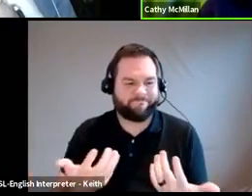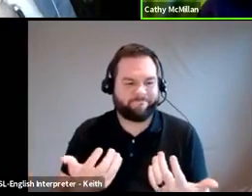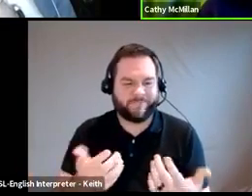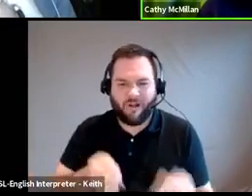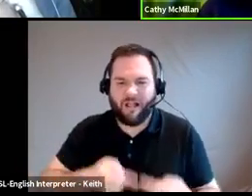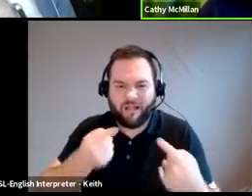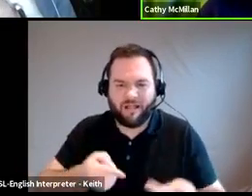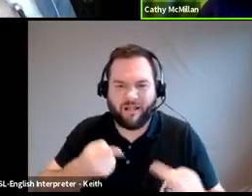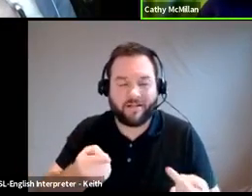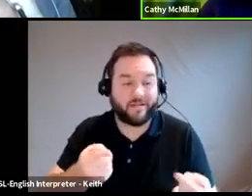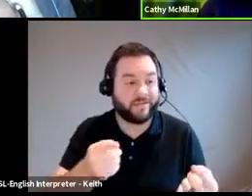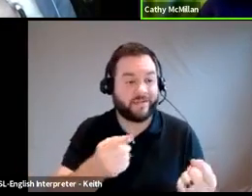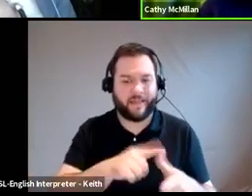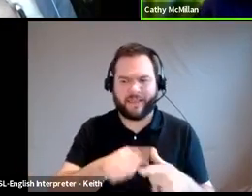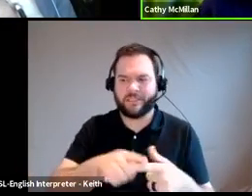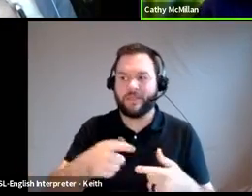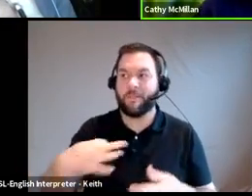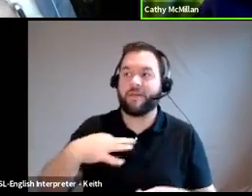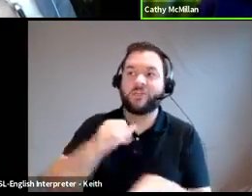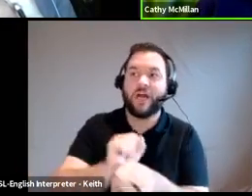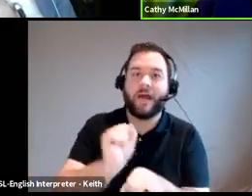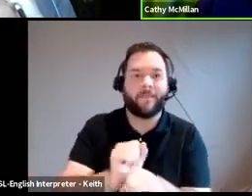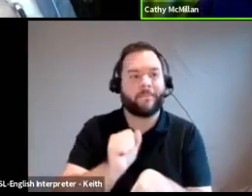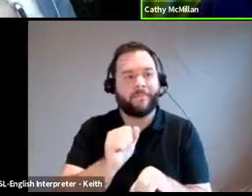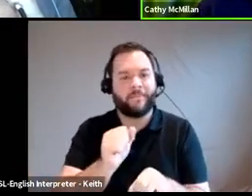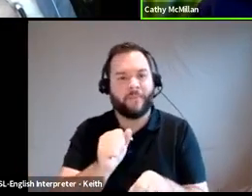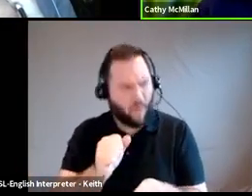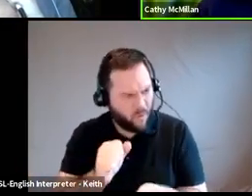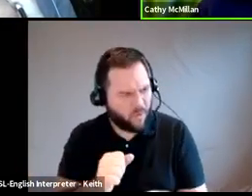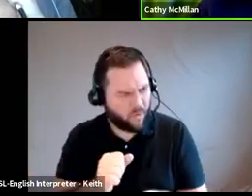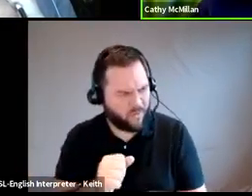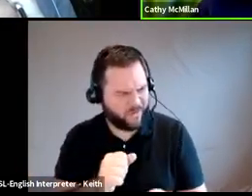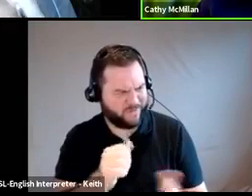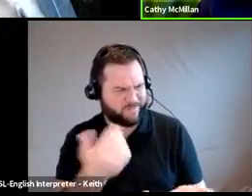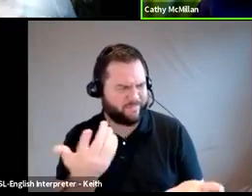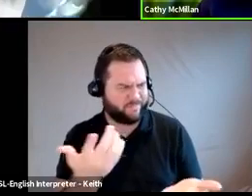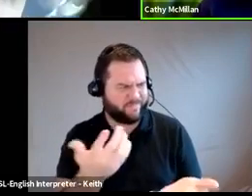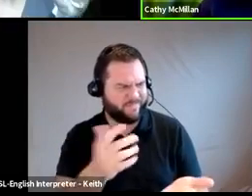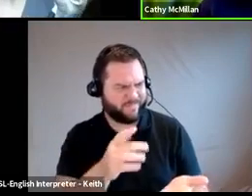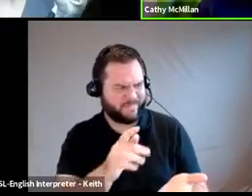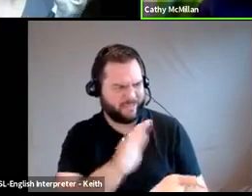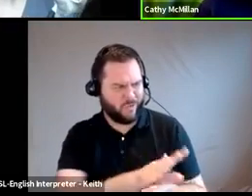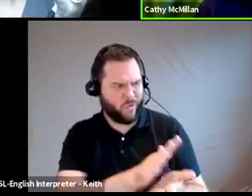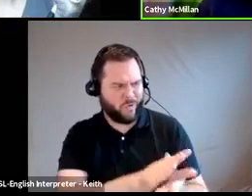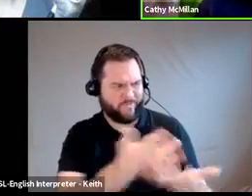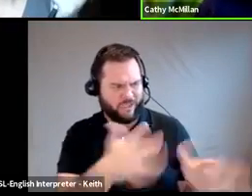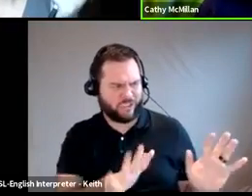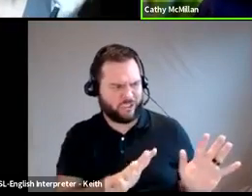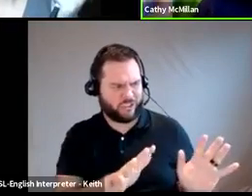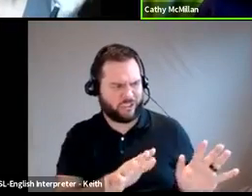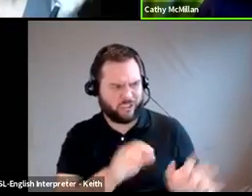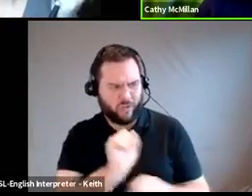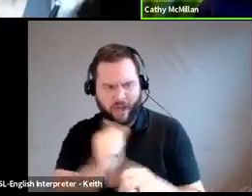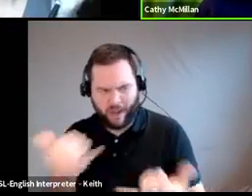the work field or the word the work field or the work force or whatever like. e, oh didn't, didn't you get e, Oh didn't, didn't you get over that in school, you know